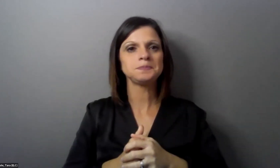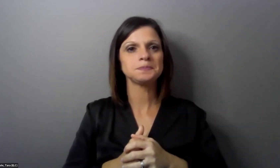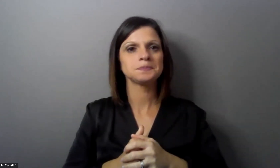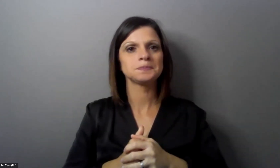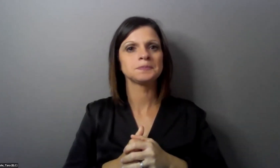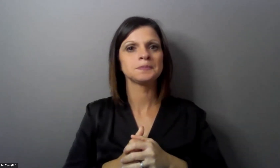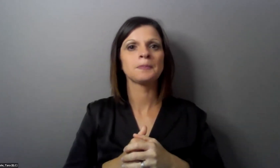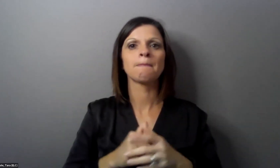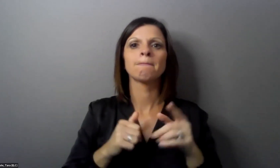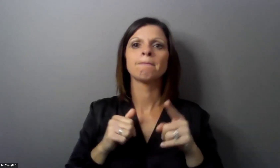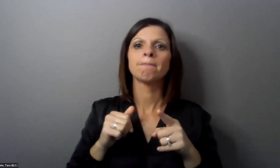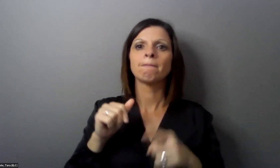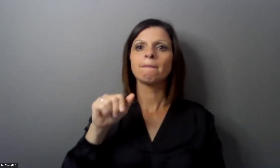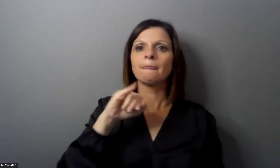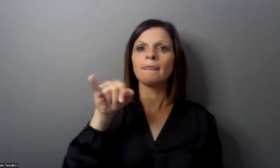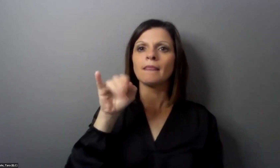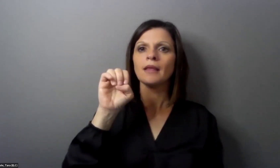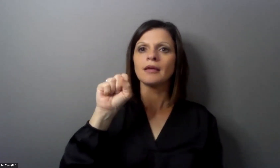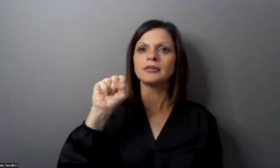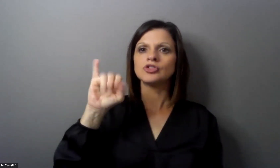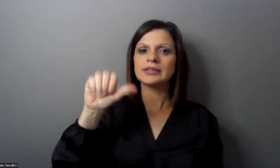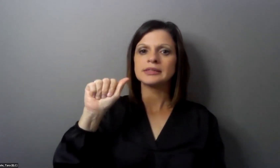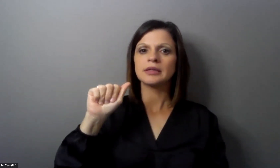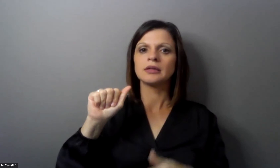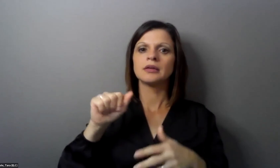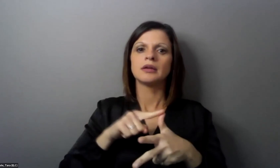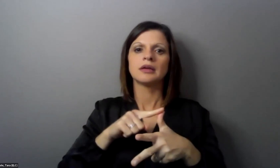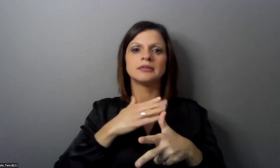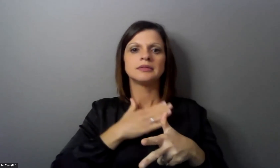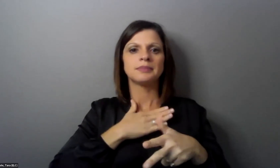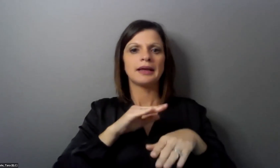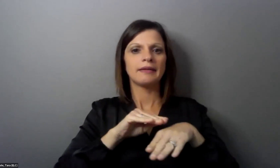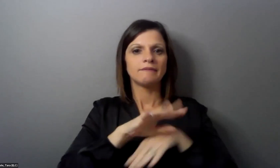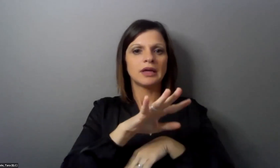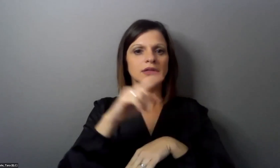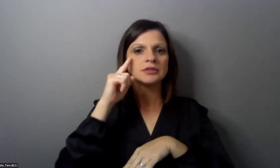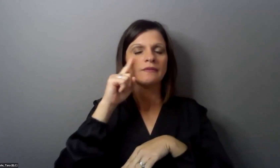My advice for the clinician. This might sound crazy.